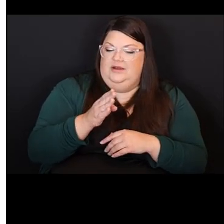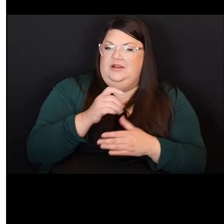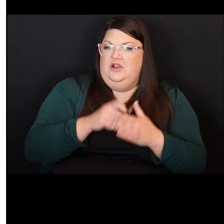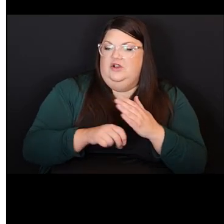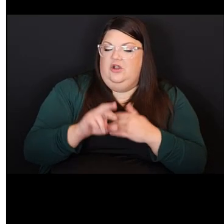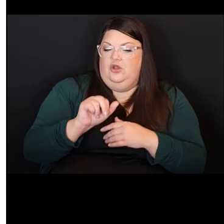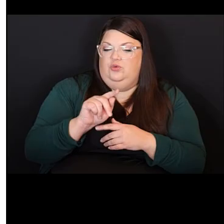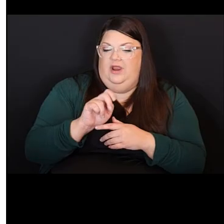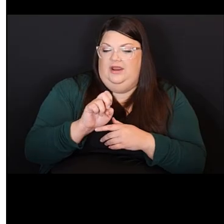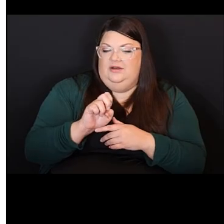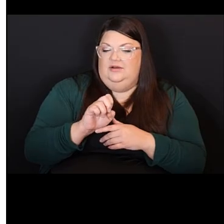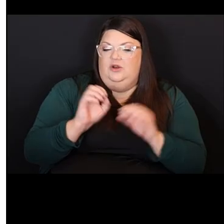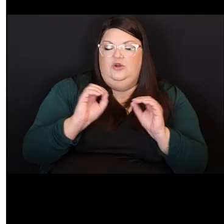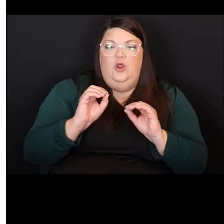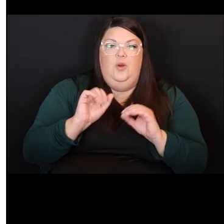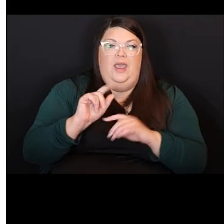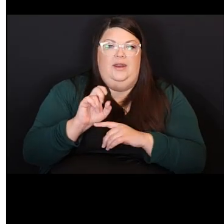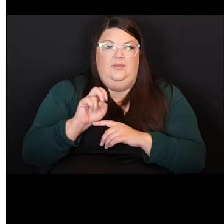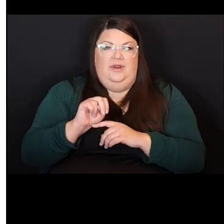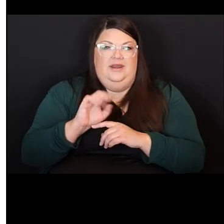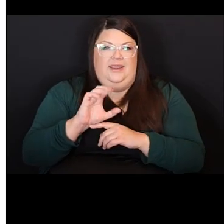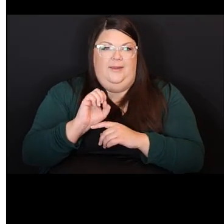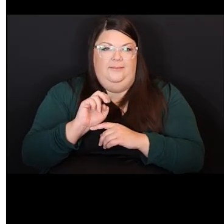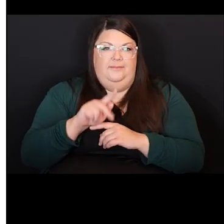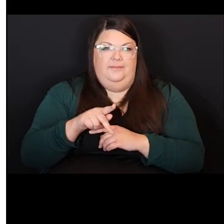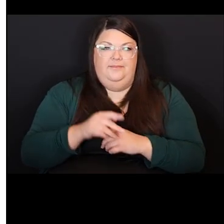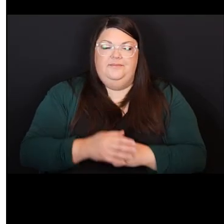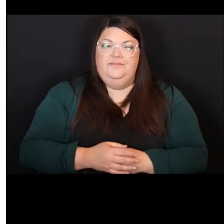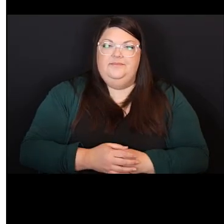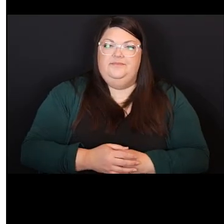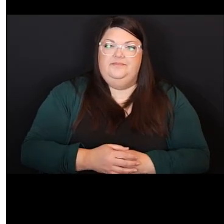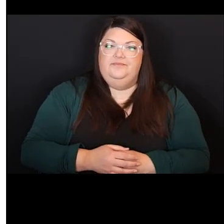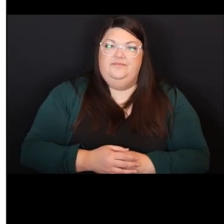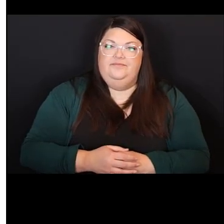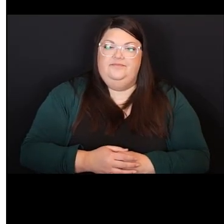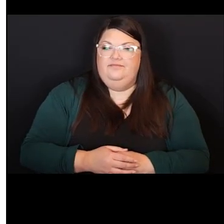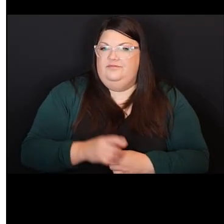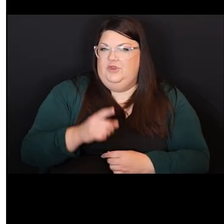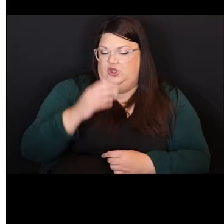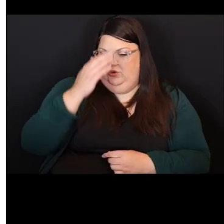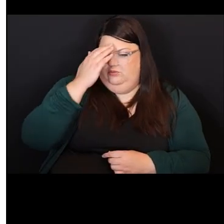Unrestricted - Indirect Cost Rate, No Admin Cap.